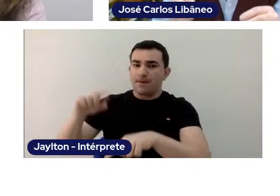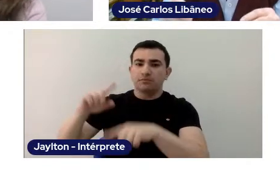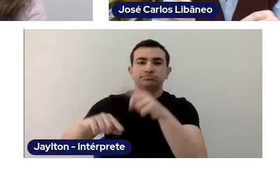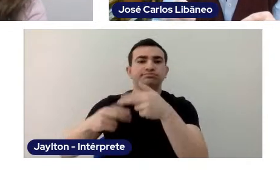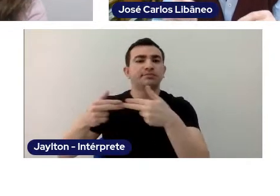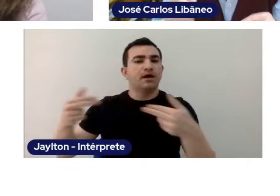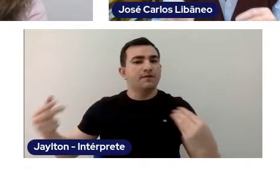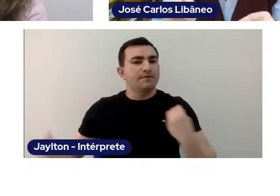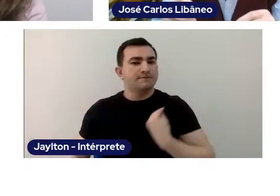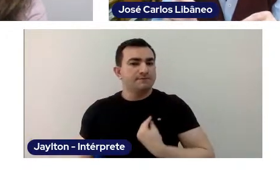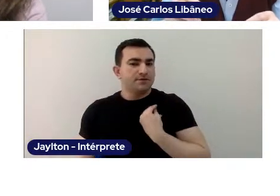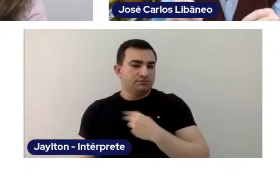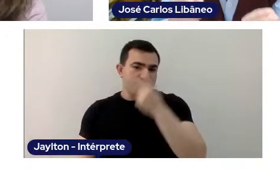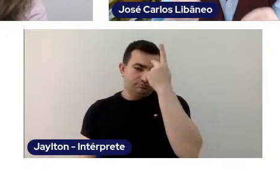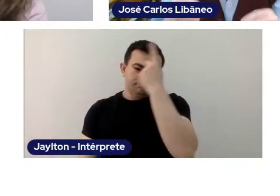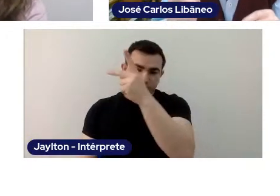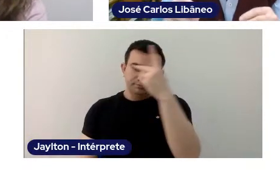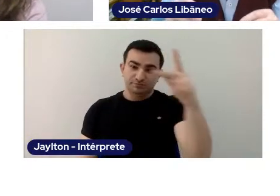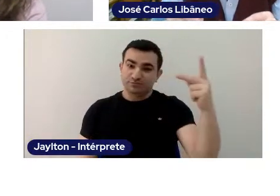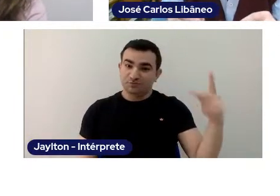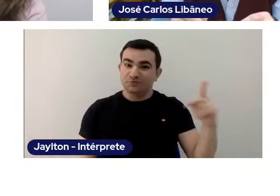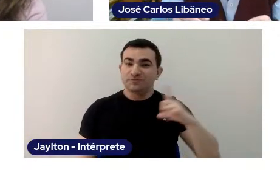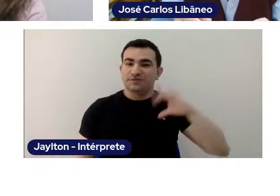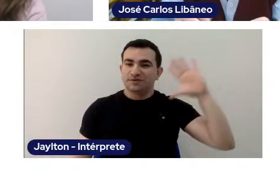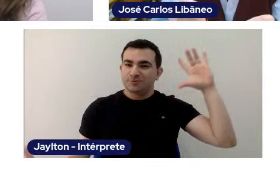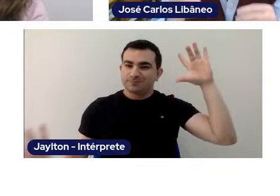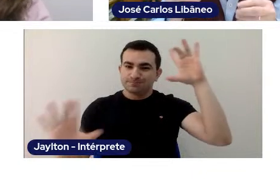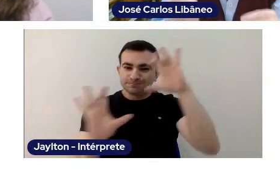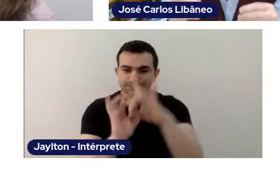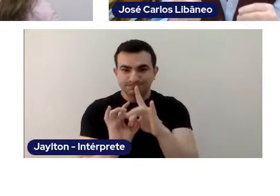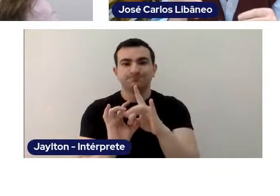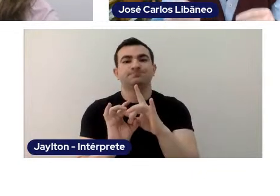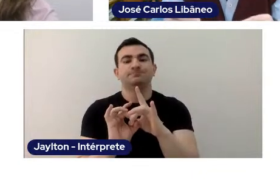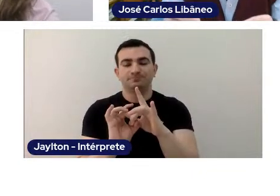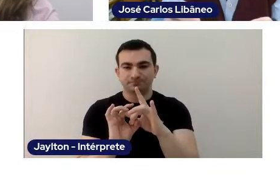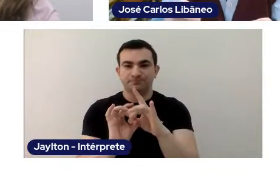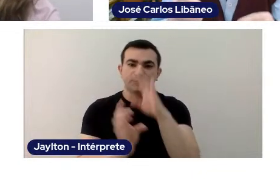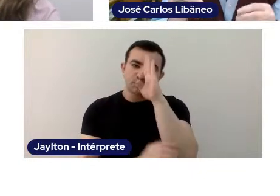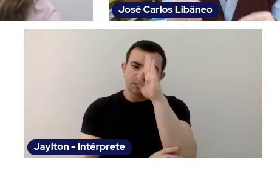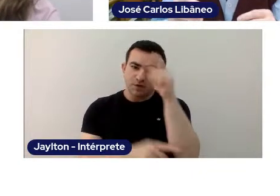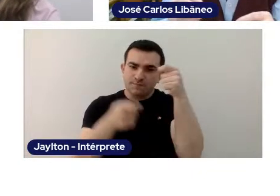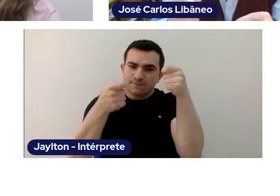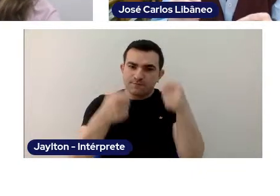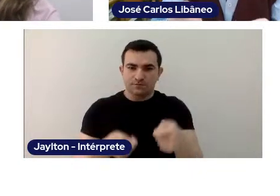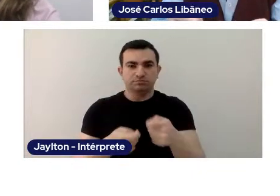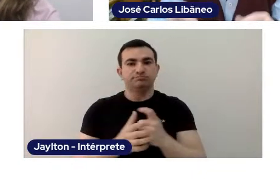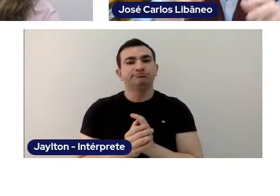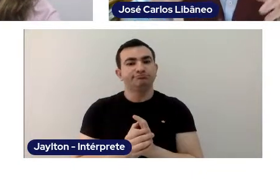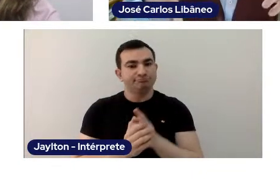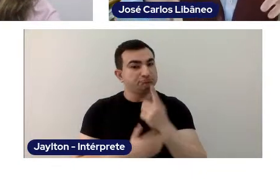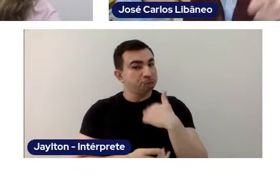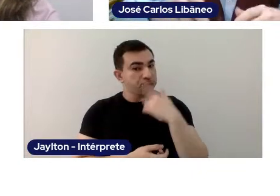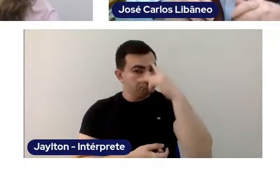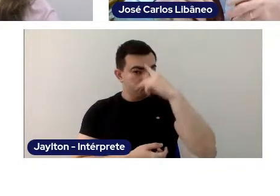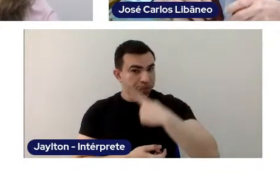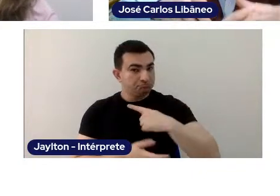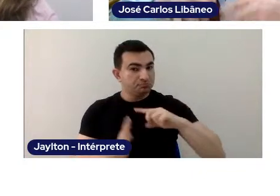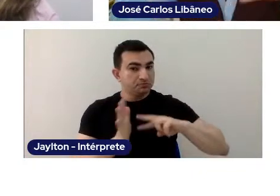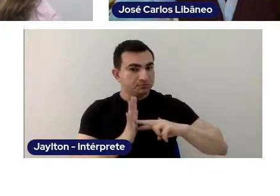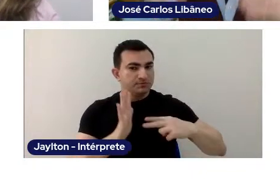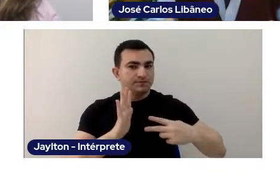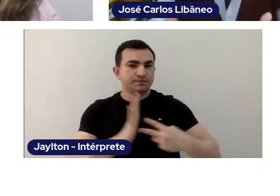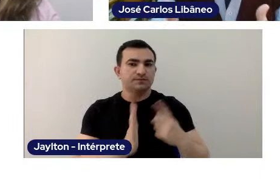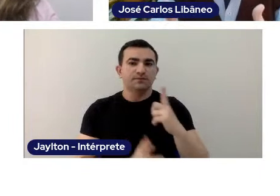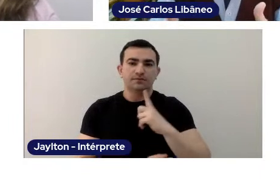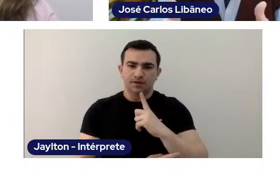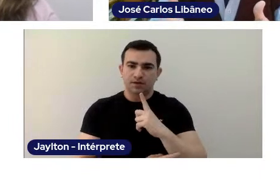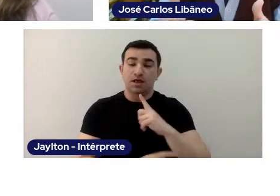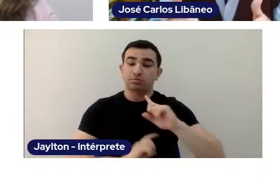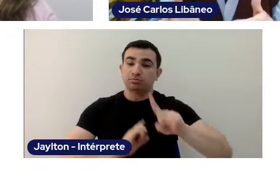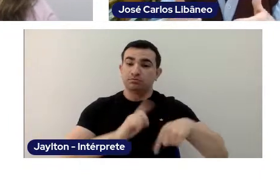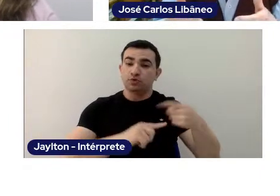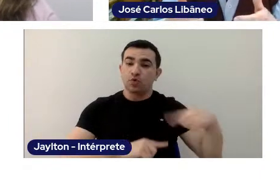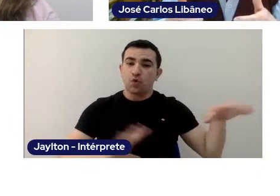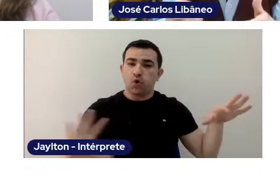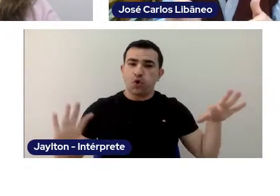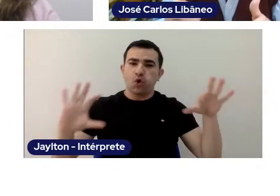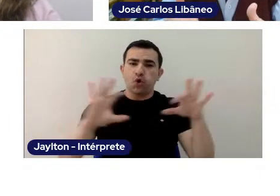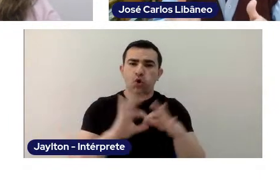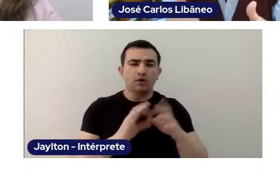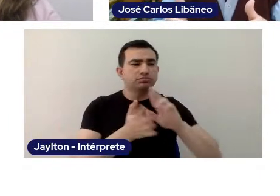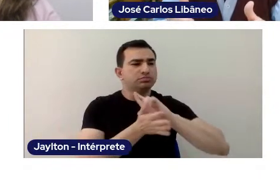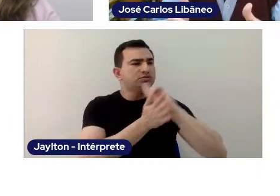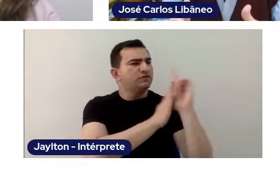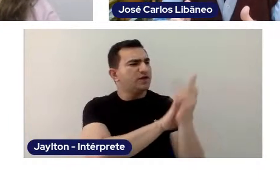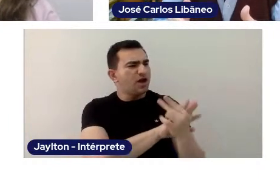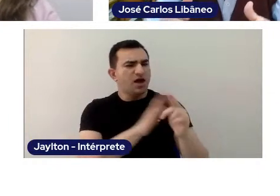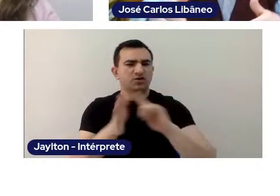I have pointed out here three things that are really important: a solid cultural and scientific formation for one; secondly, for it to be articulated with socio-cultural diversity;